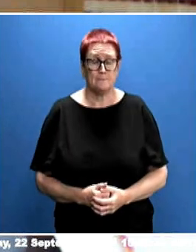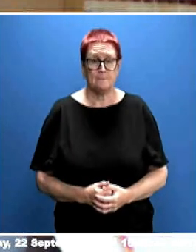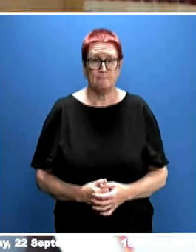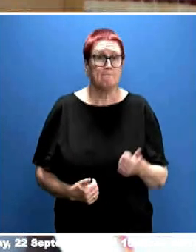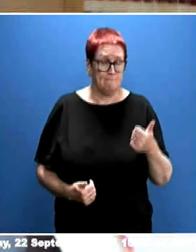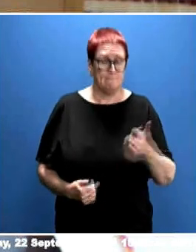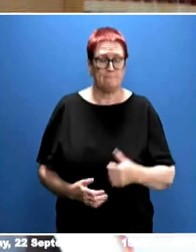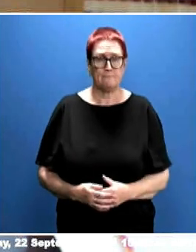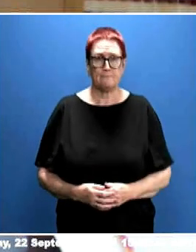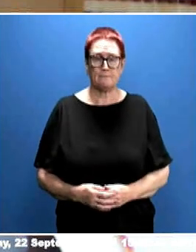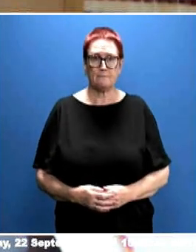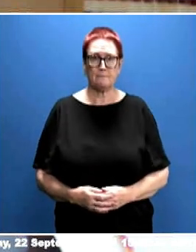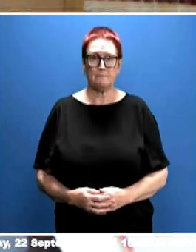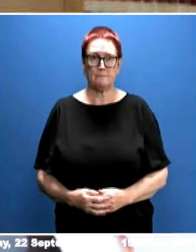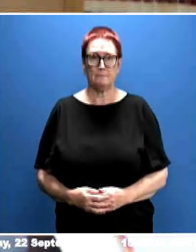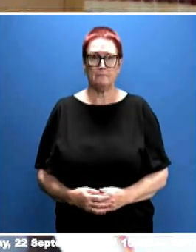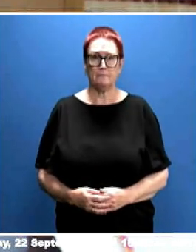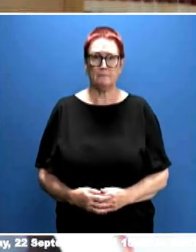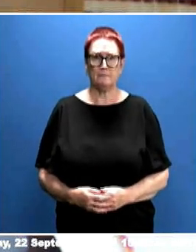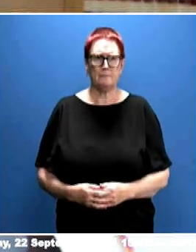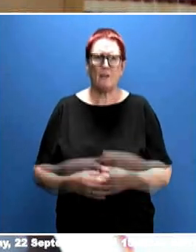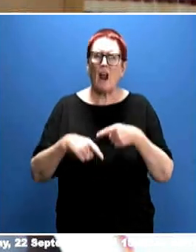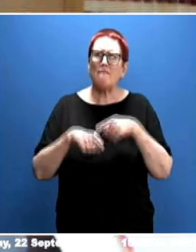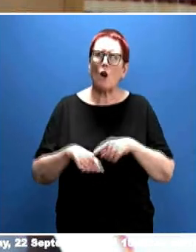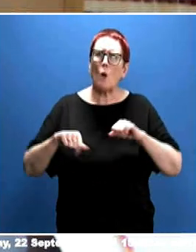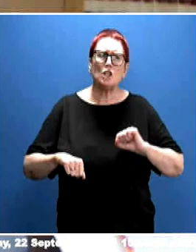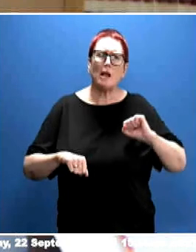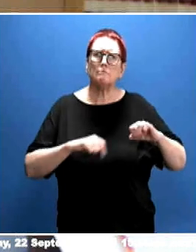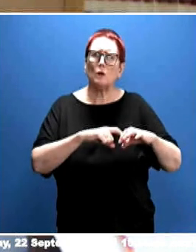Linked to the Chair's question about these children who are coming